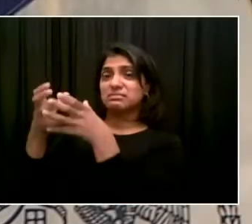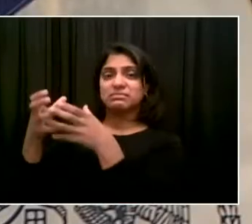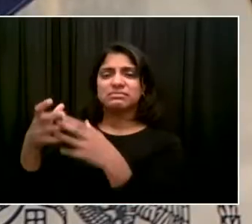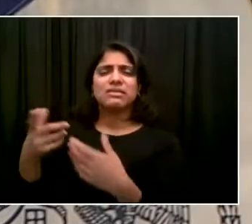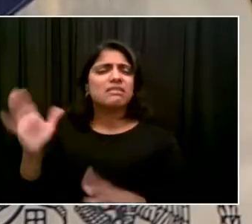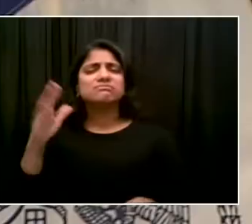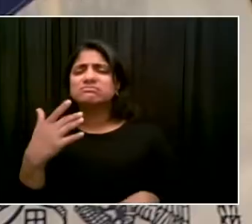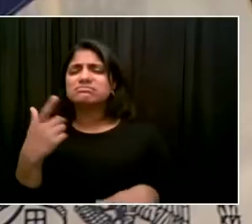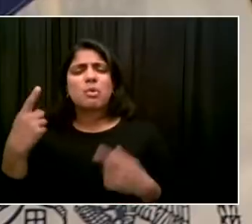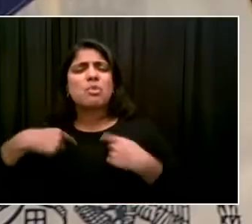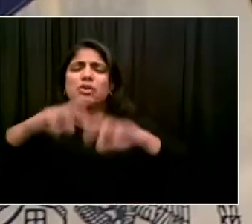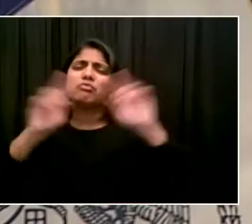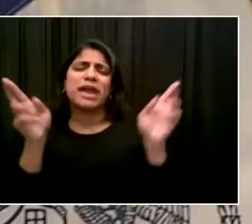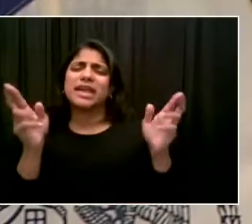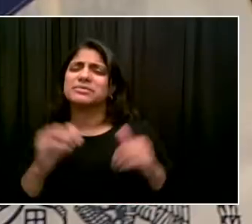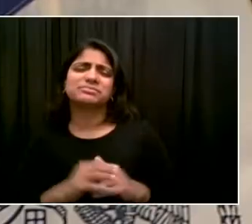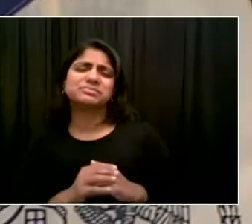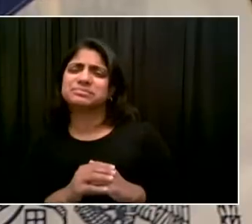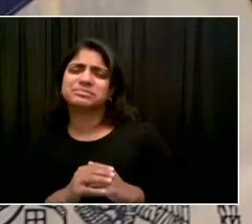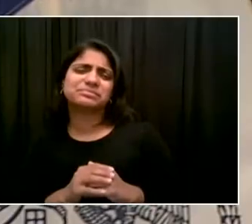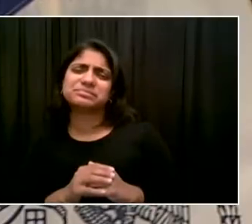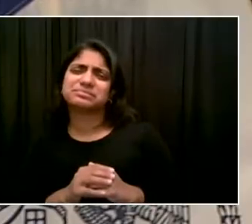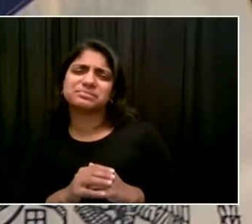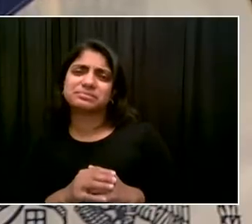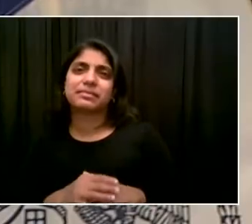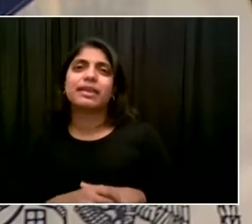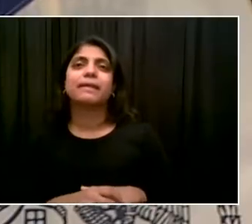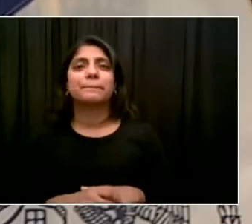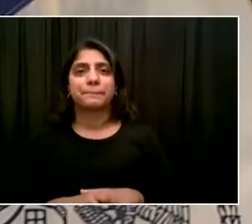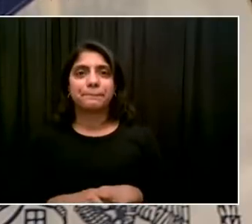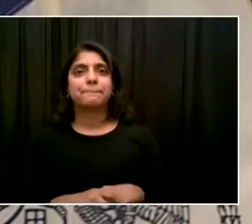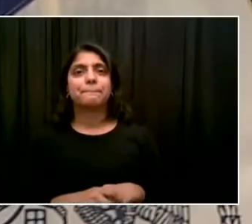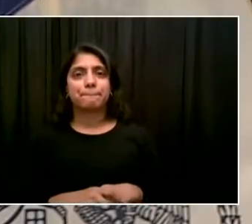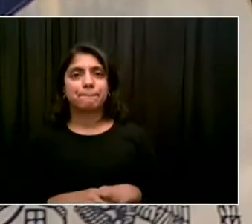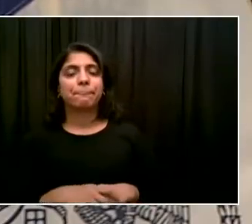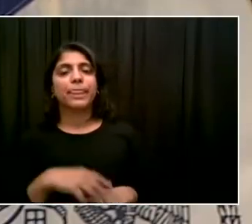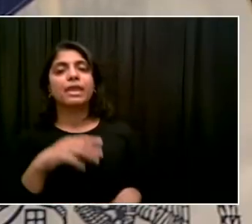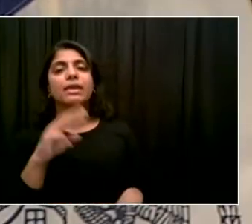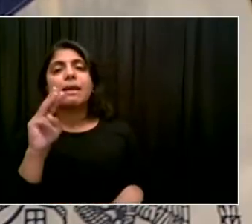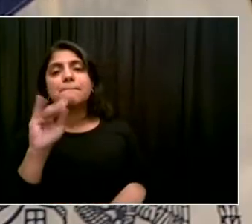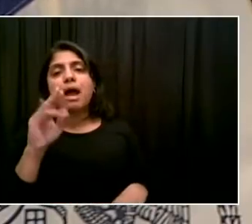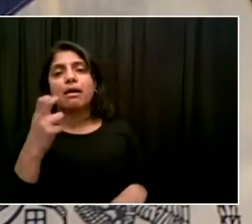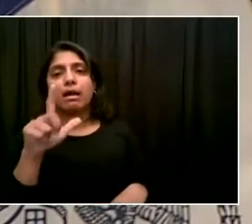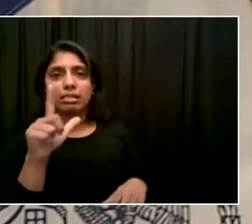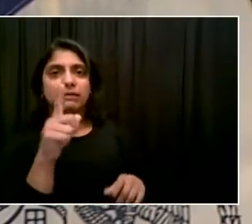THANK YOU. AMEN. OUR LAST UEQSTION OF TODAY GOES TO